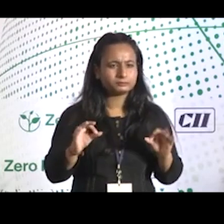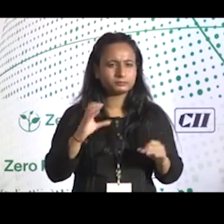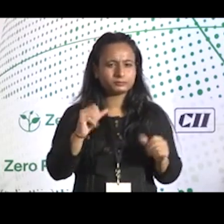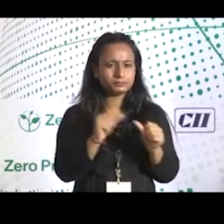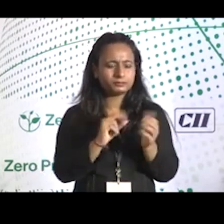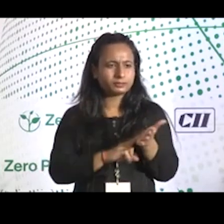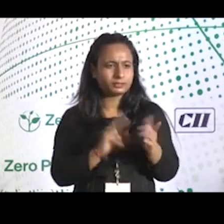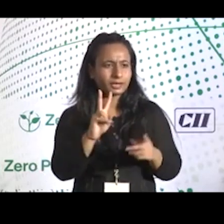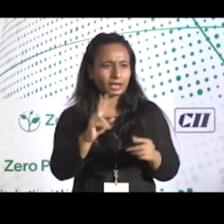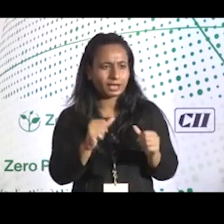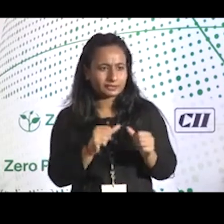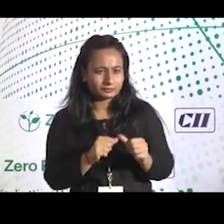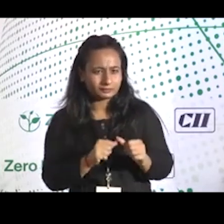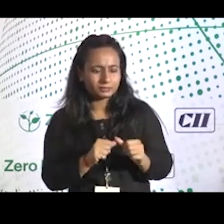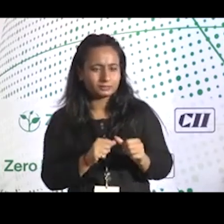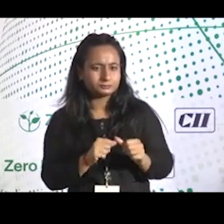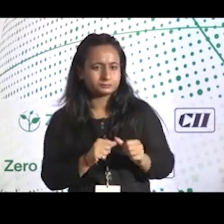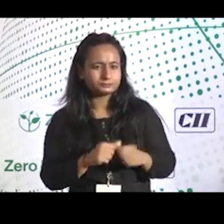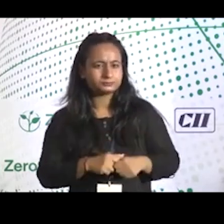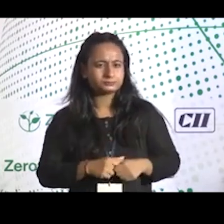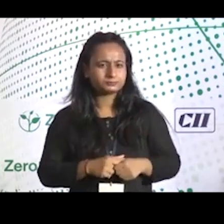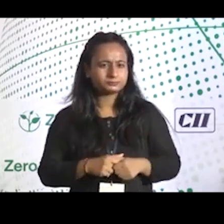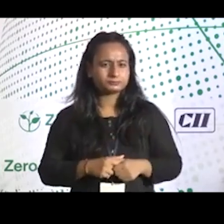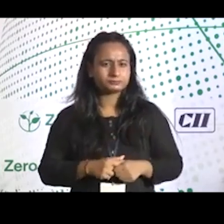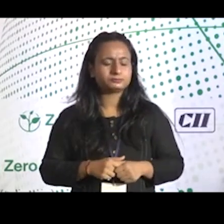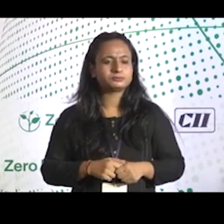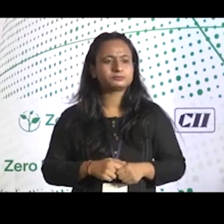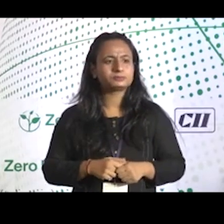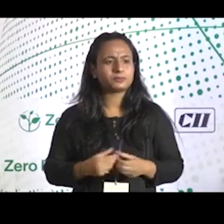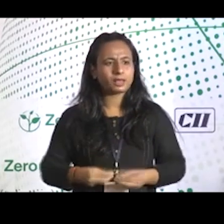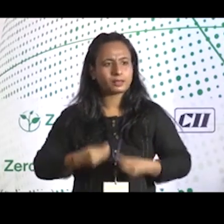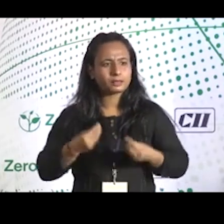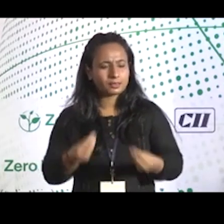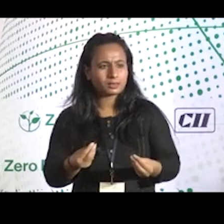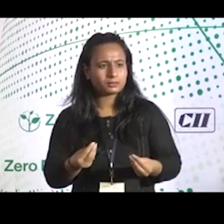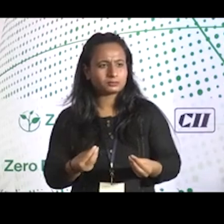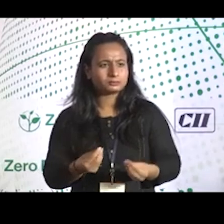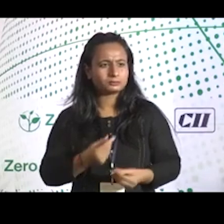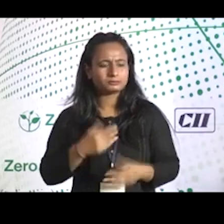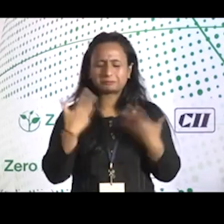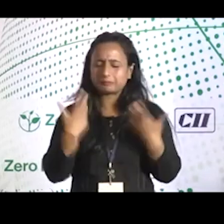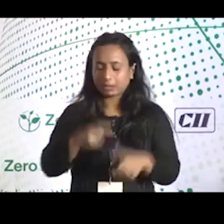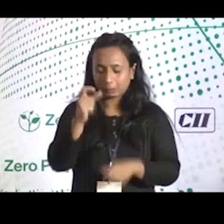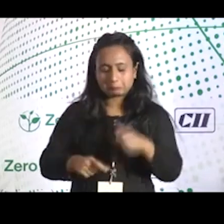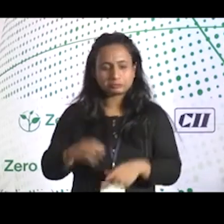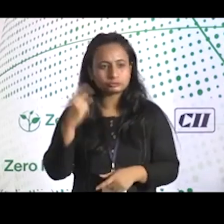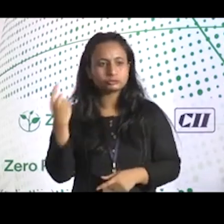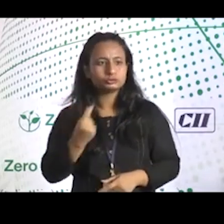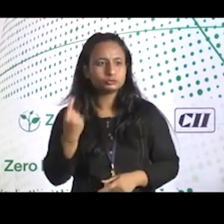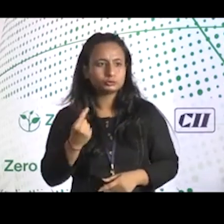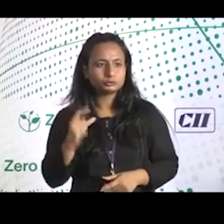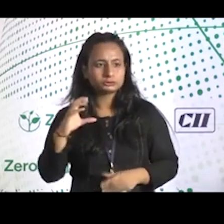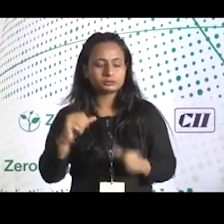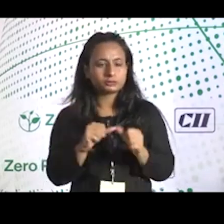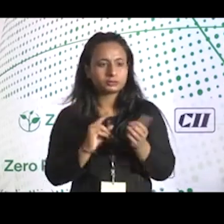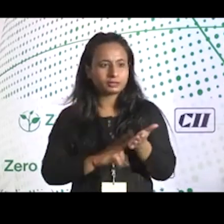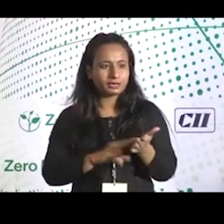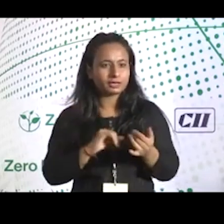And again, what has embedded that into their process now. Anyone who uses Canva not can think Figma Figma.